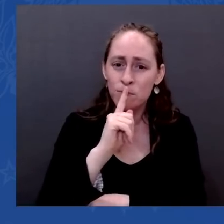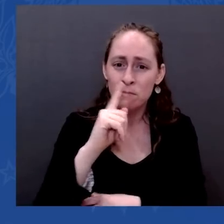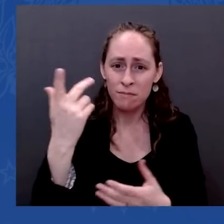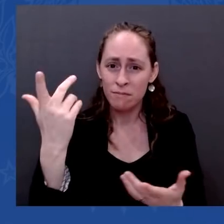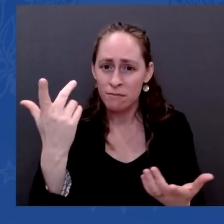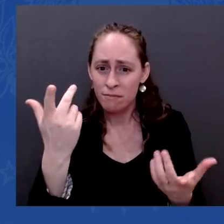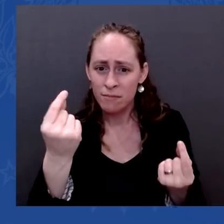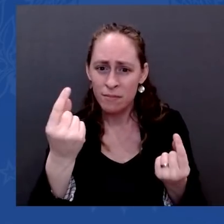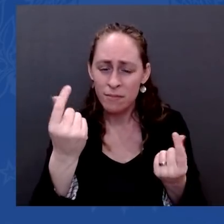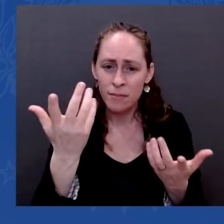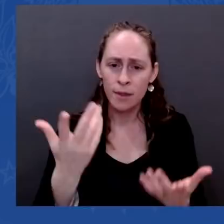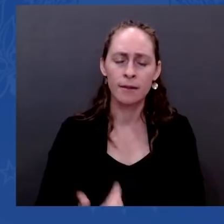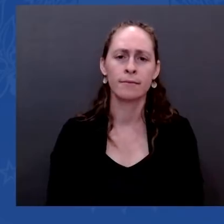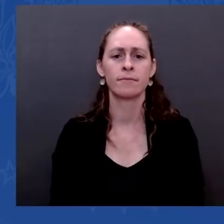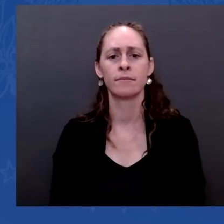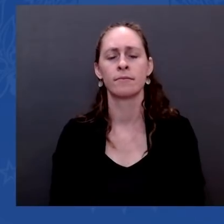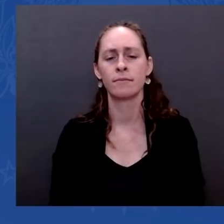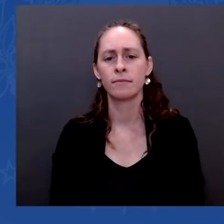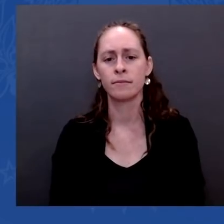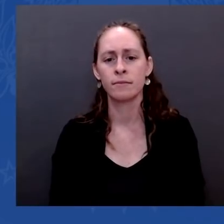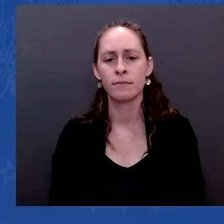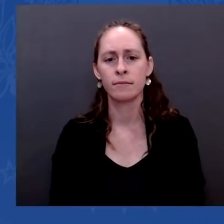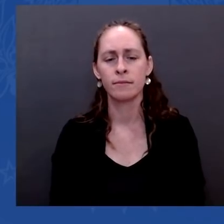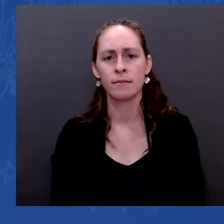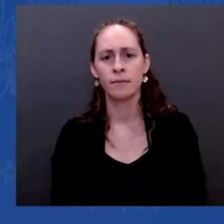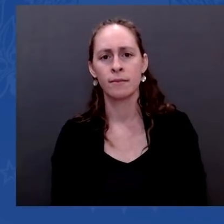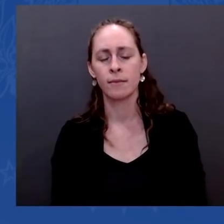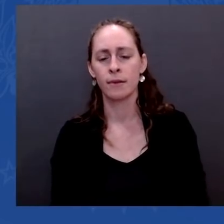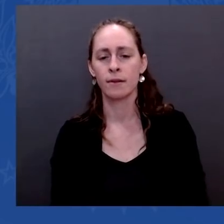that Germany is an incredibly reliable